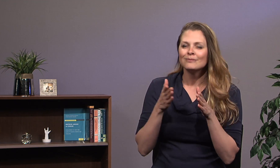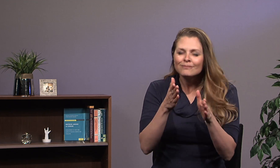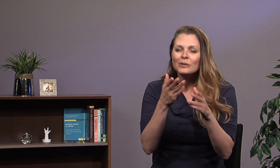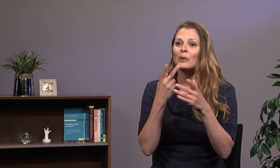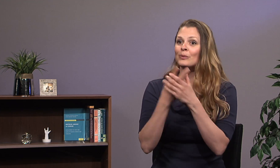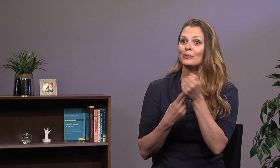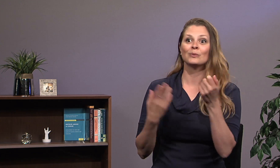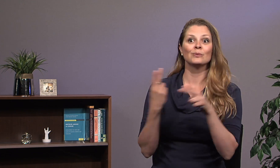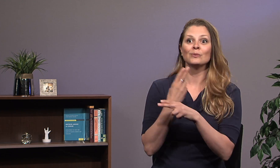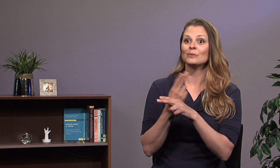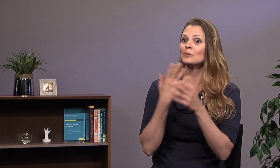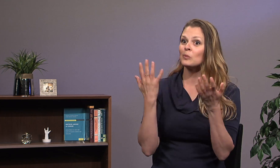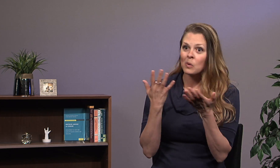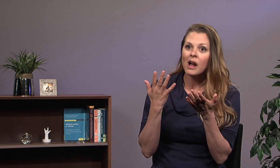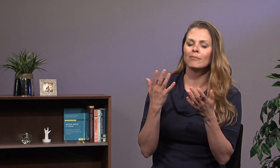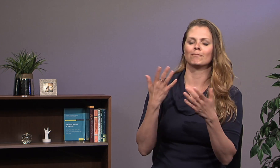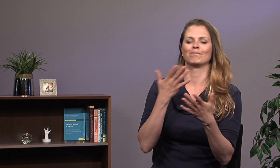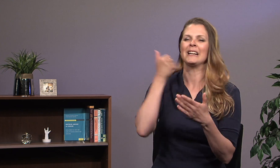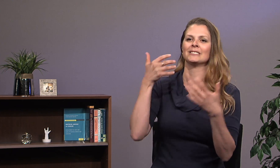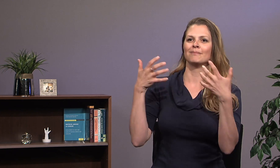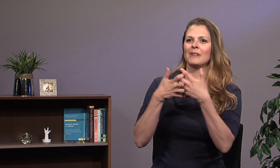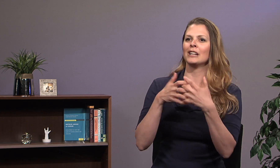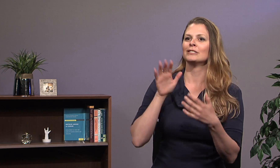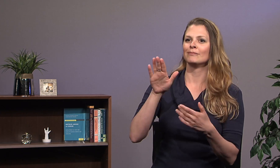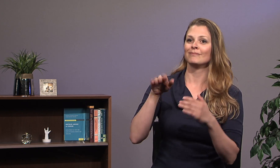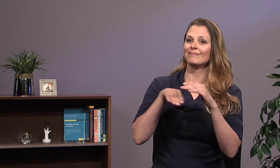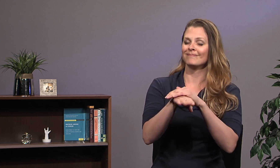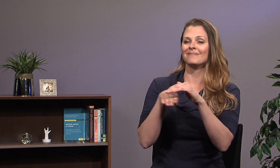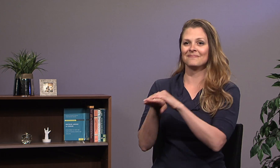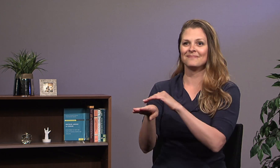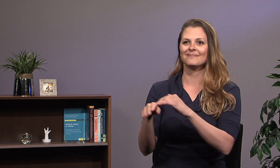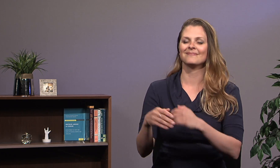of language to match the child's emerging language abilities.